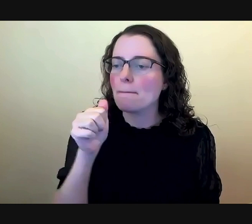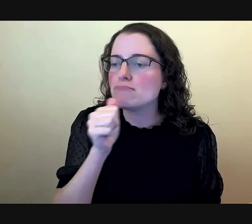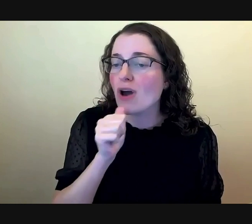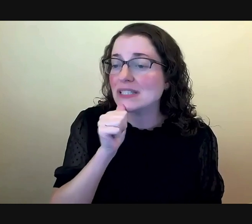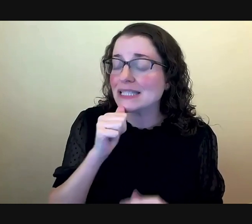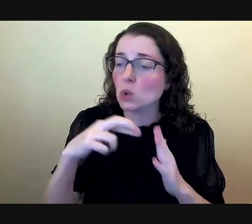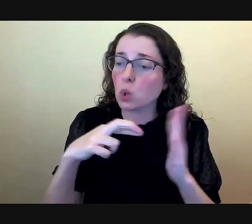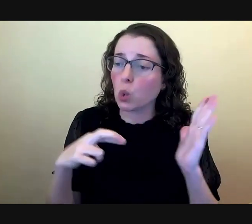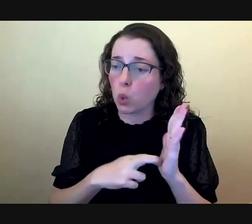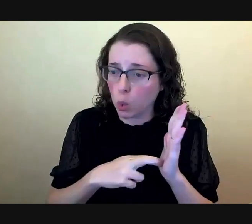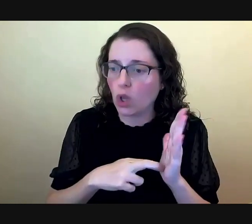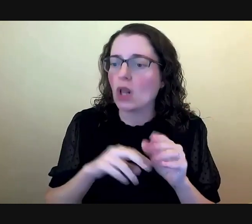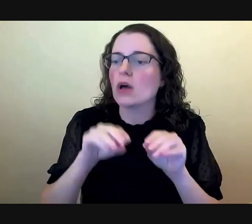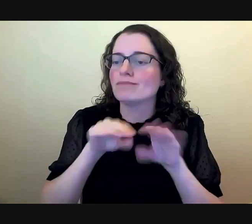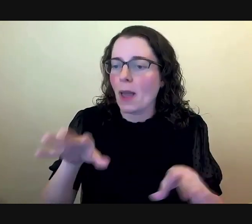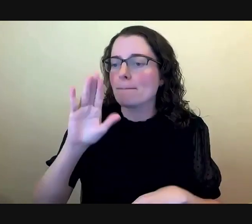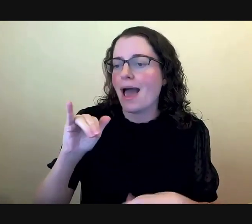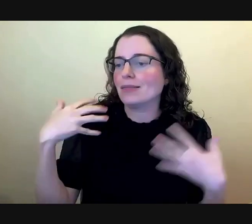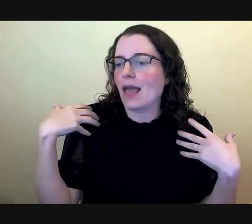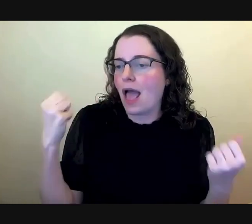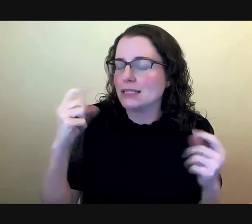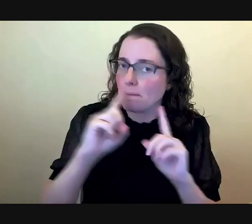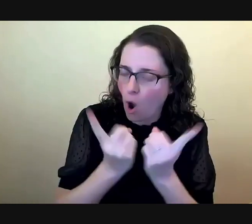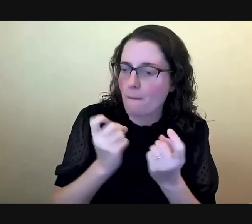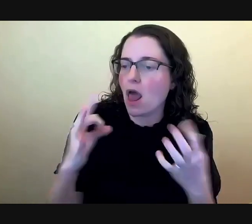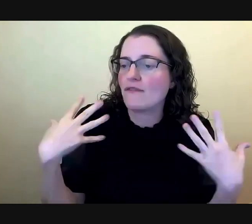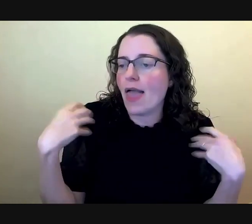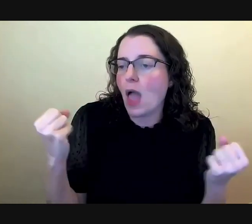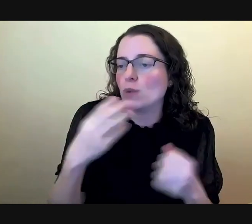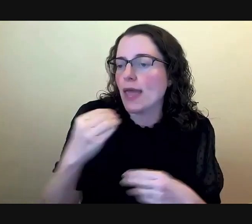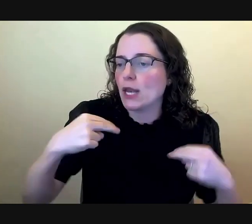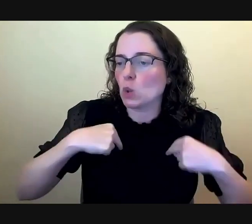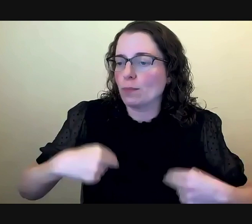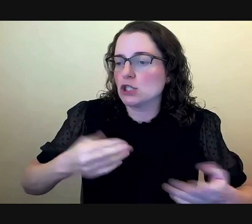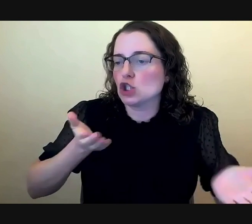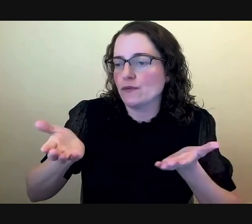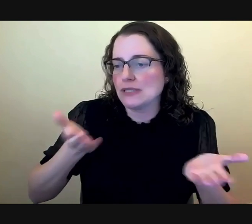from the HIPAA privacy rules that are disseminated by the health care departments